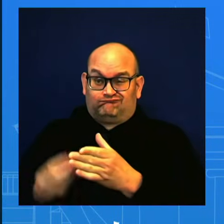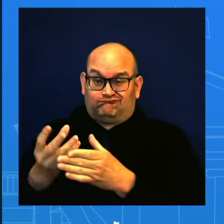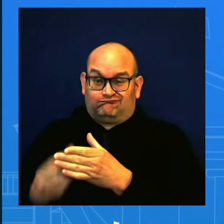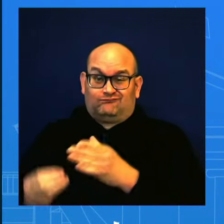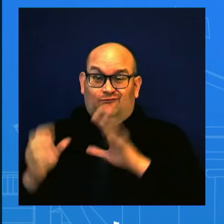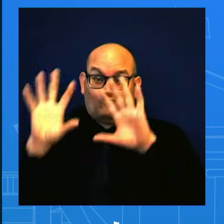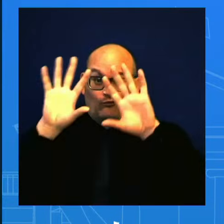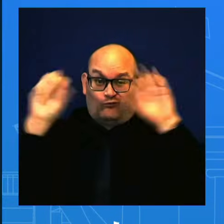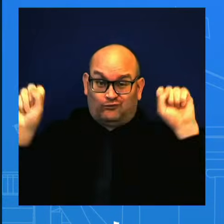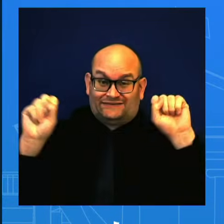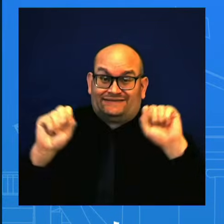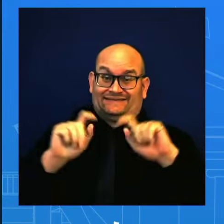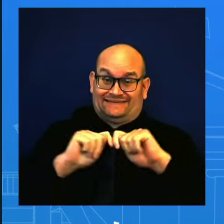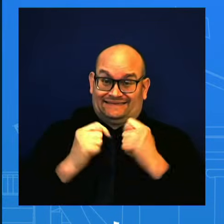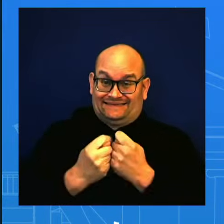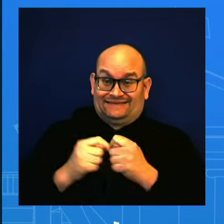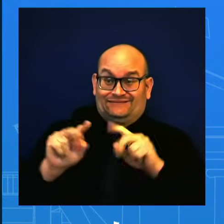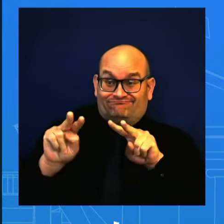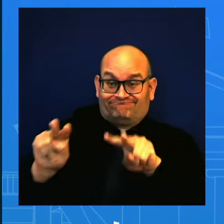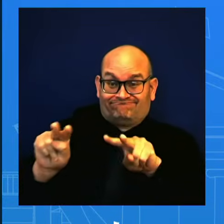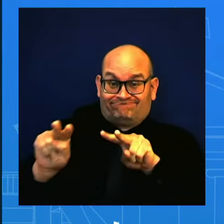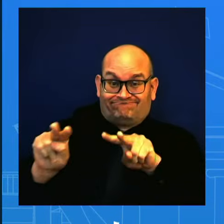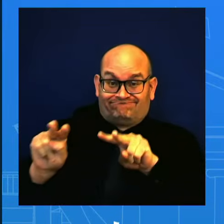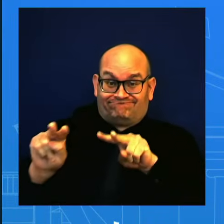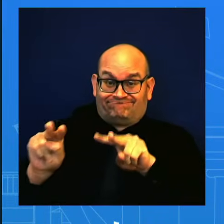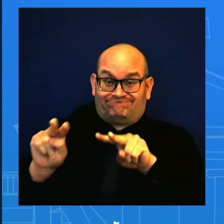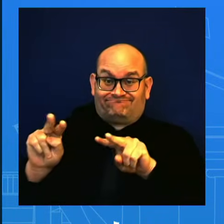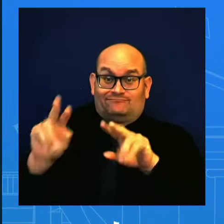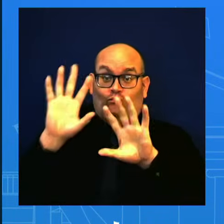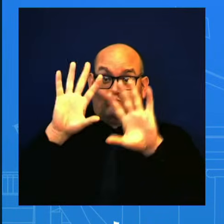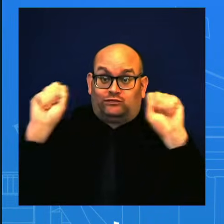FEMA has also deployed multiple Incident Management Assistance Teams,